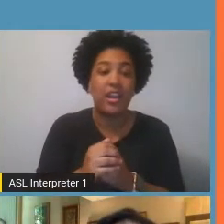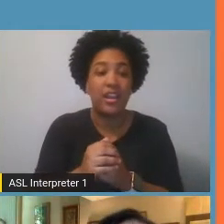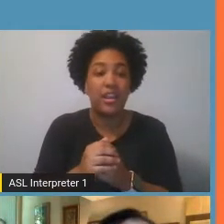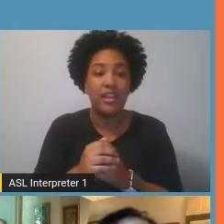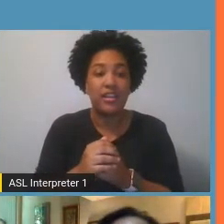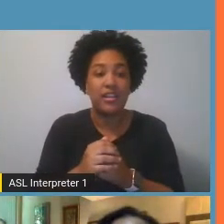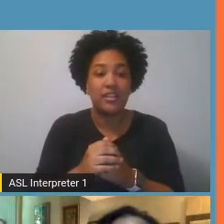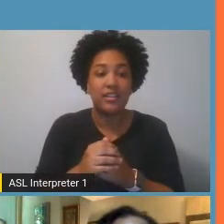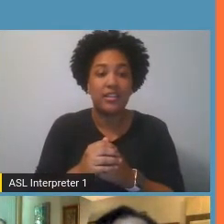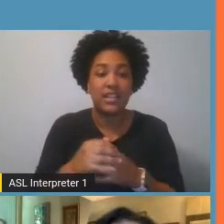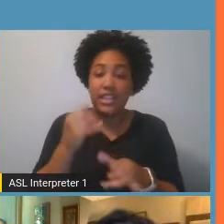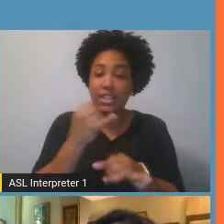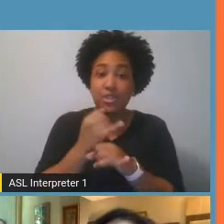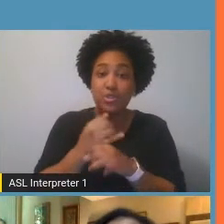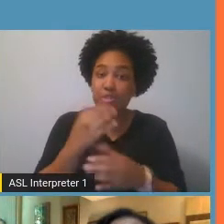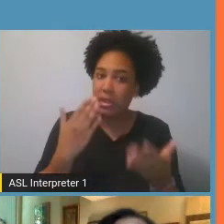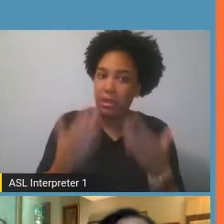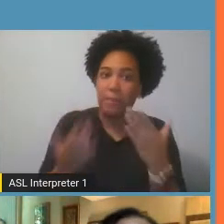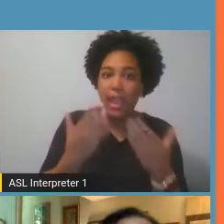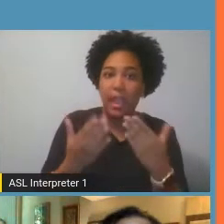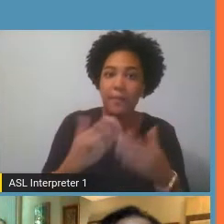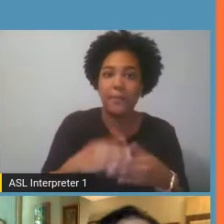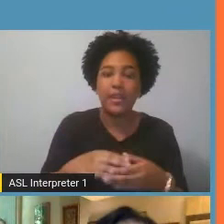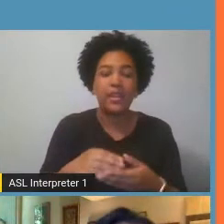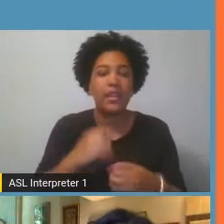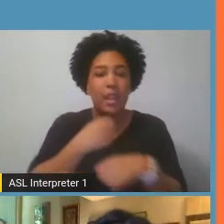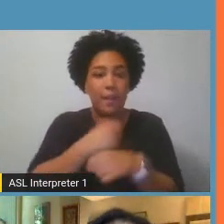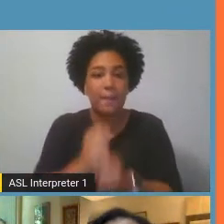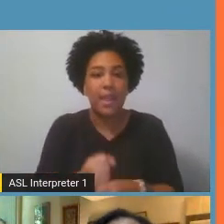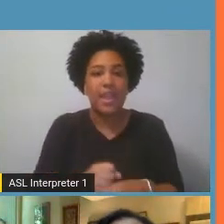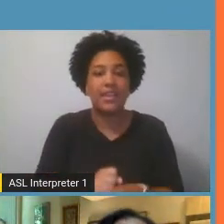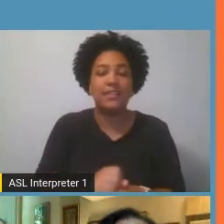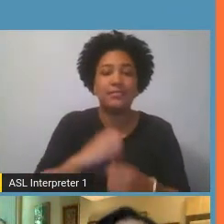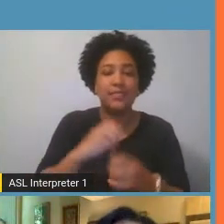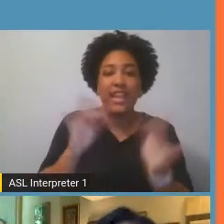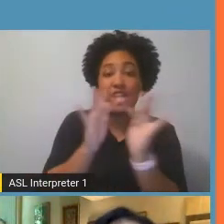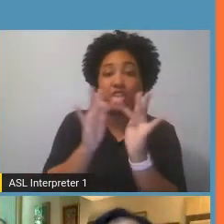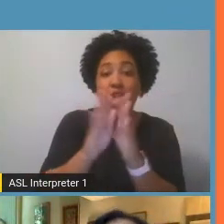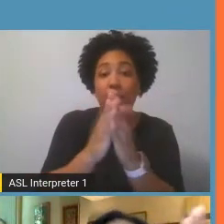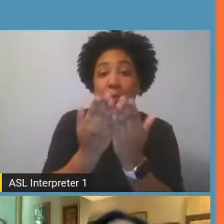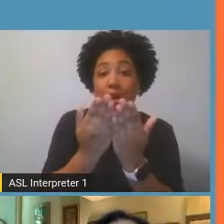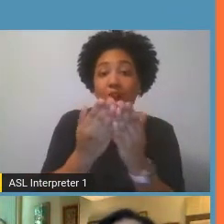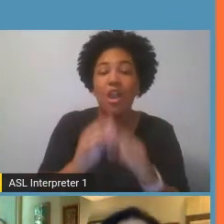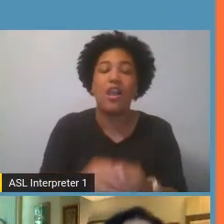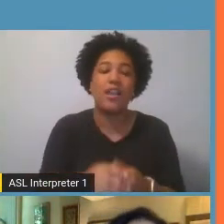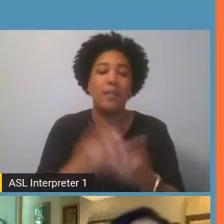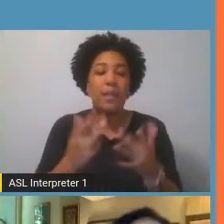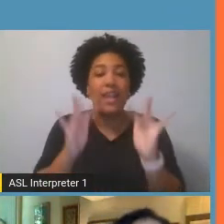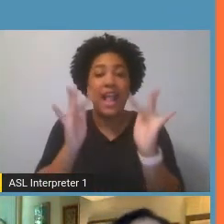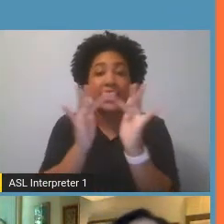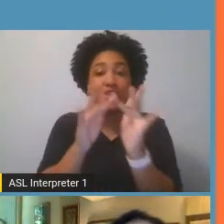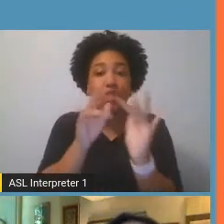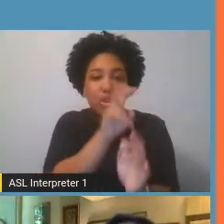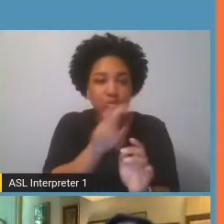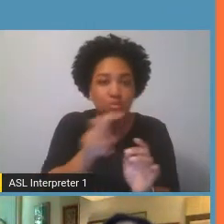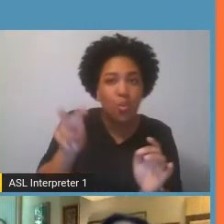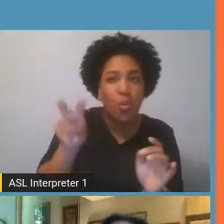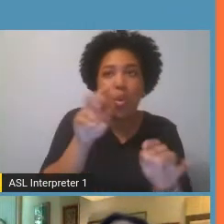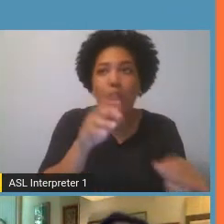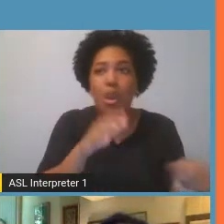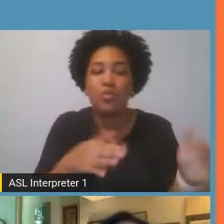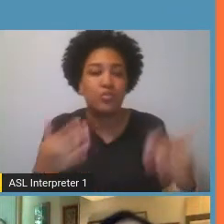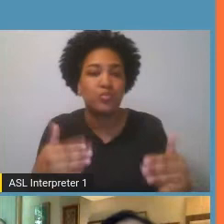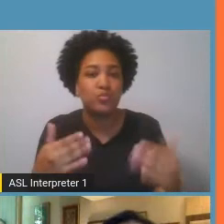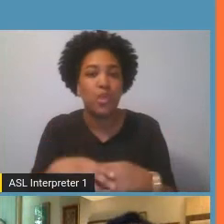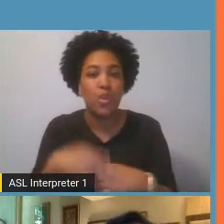possibly make an e-book or create a virtual tour and can be ticketed and very personal private